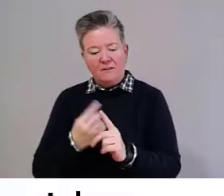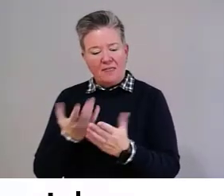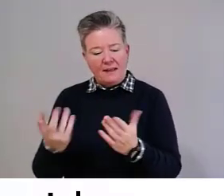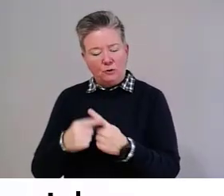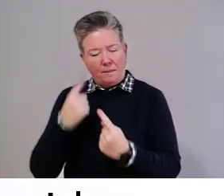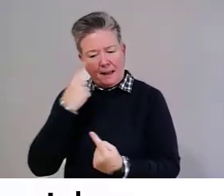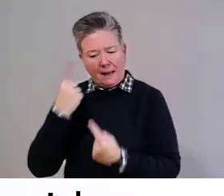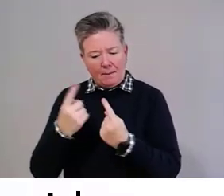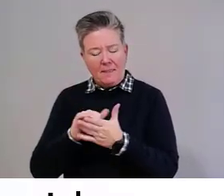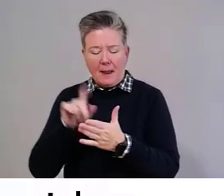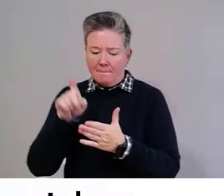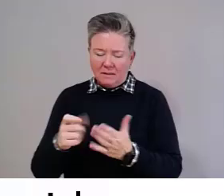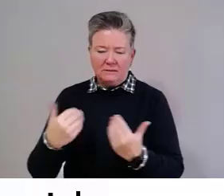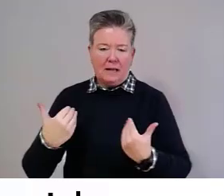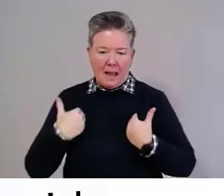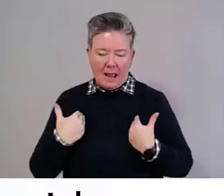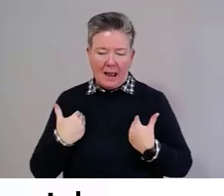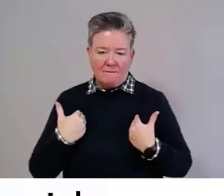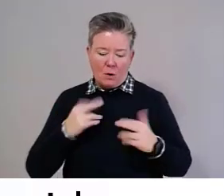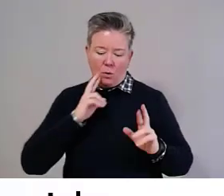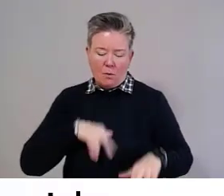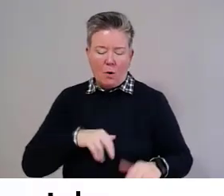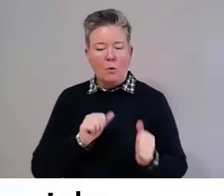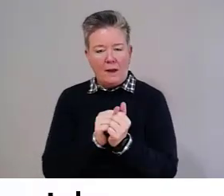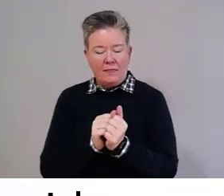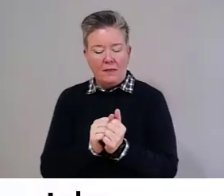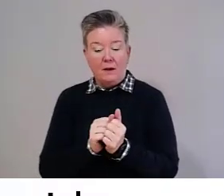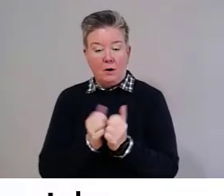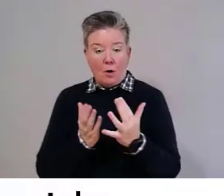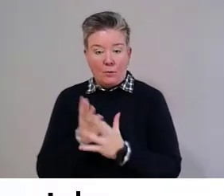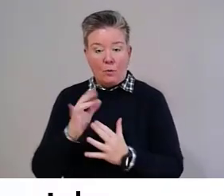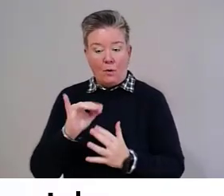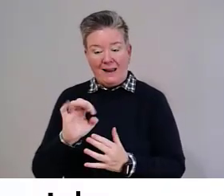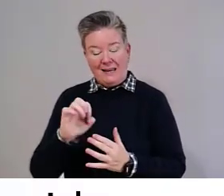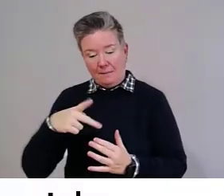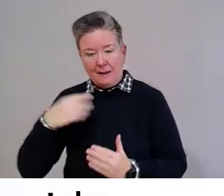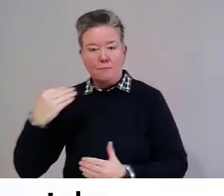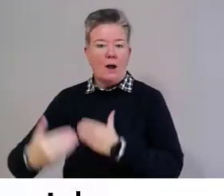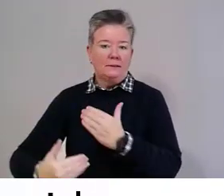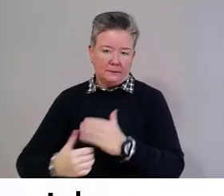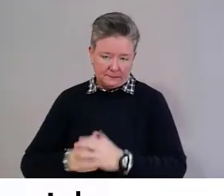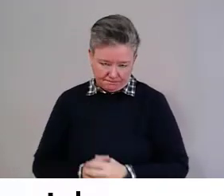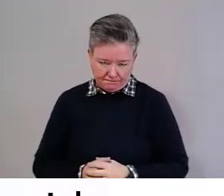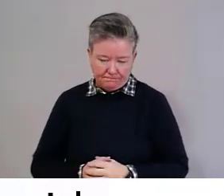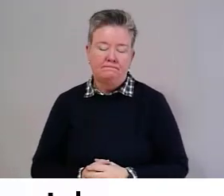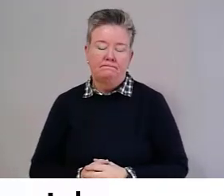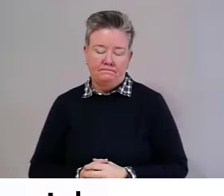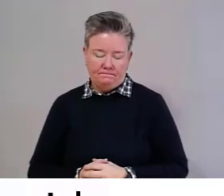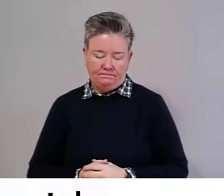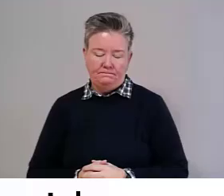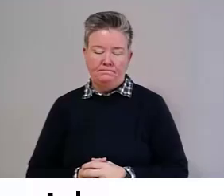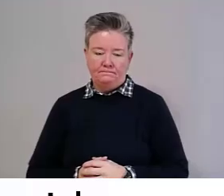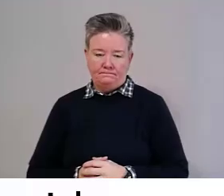that must be made and reported on through the IEP process.